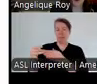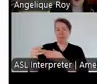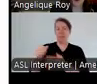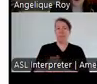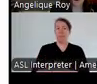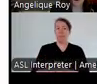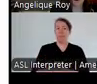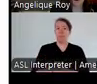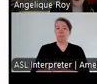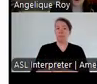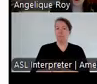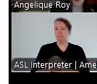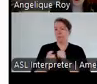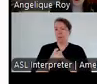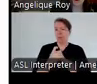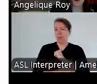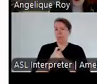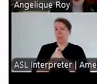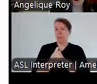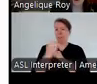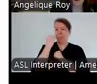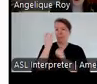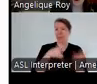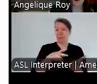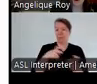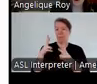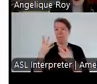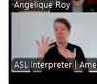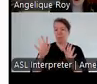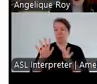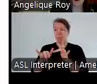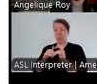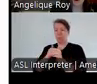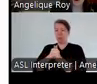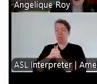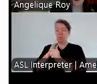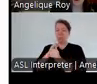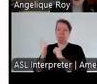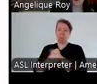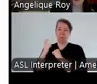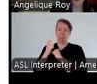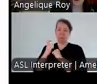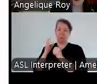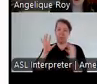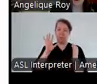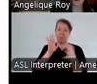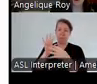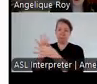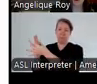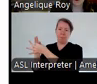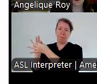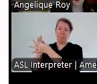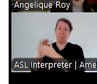done once the icons are added on the back end, so this is another great way to make a positive change in multiple places at once.